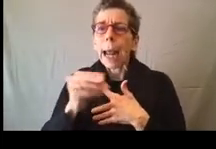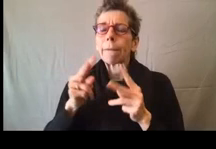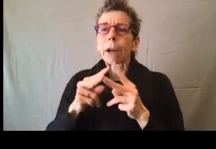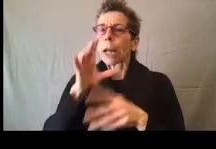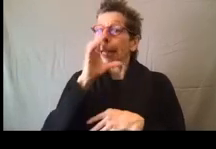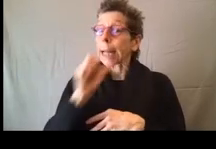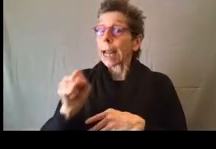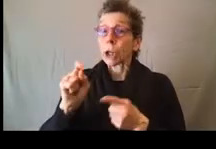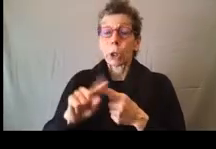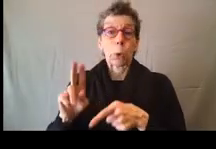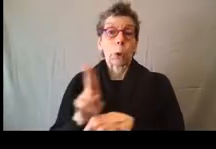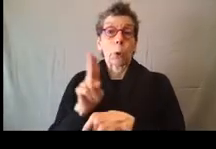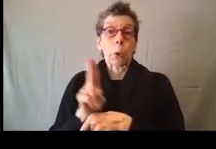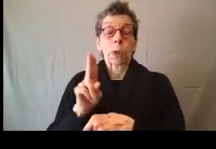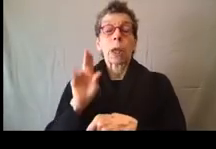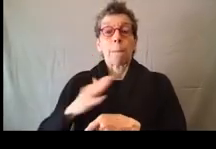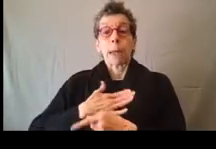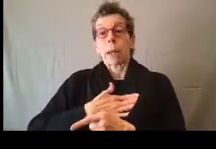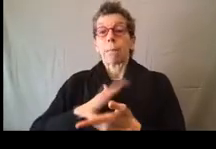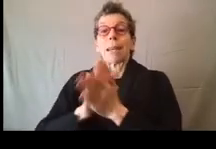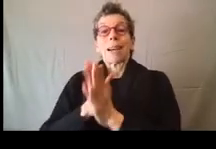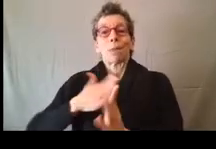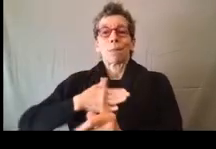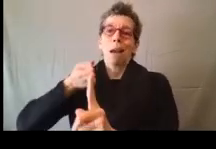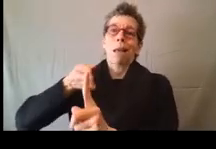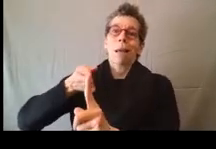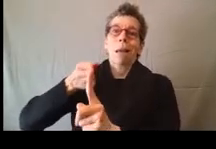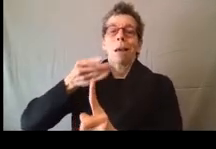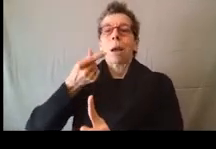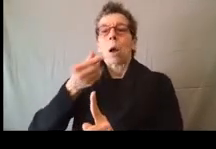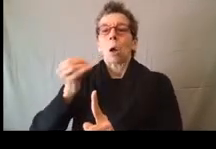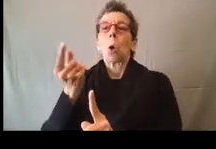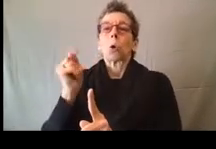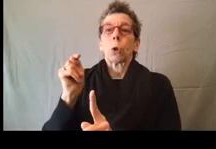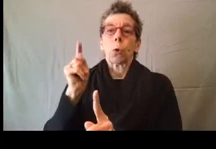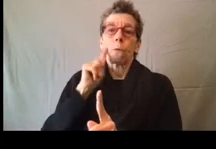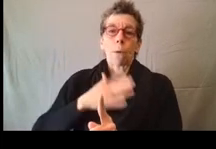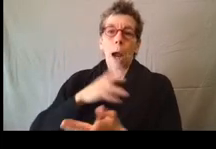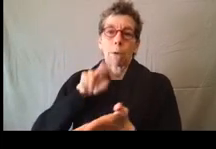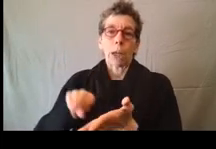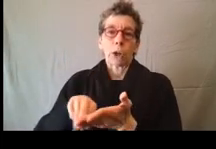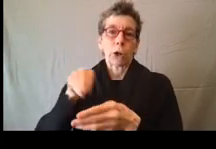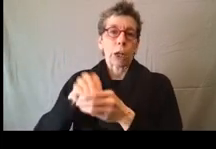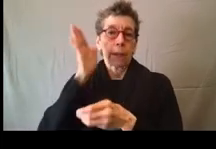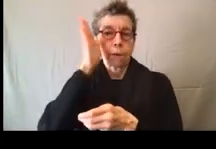become a go to resource for them moving forward. This is a very encouraging comment, which